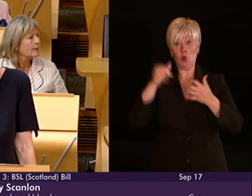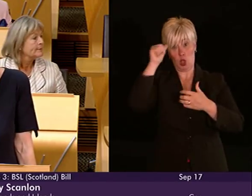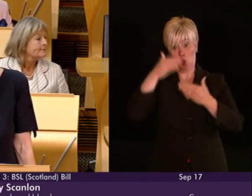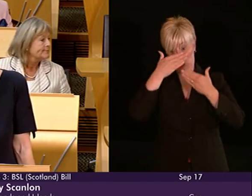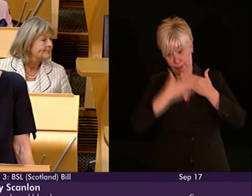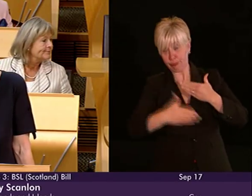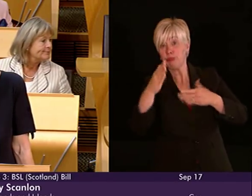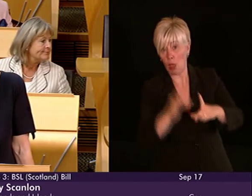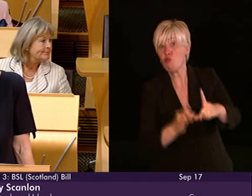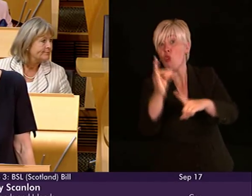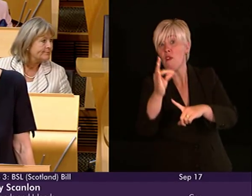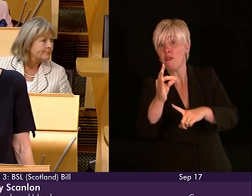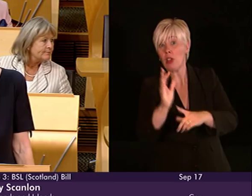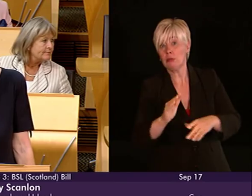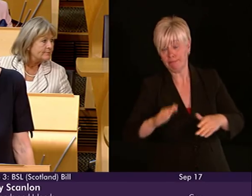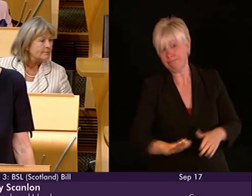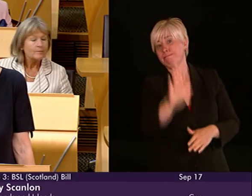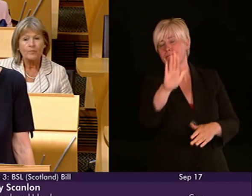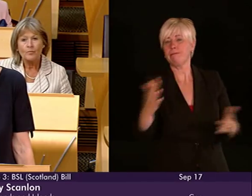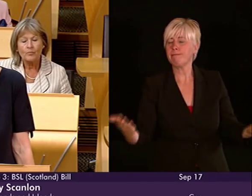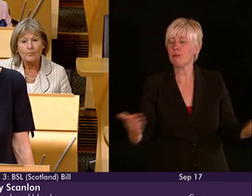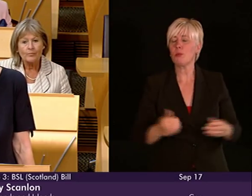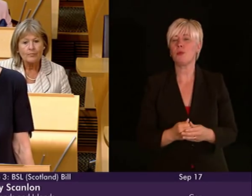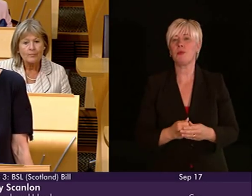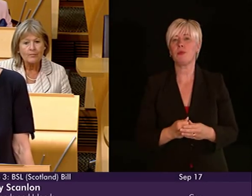meaningless. On the subject of postcode lotteries, one